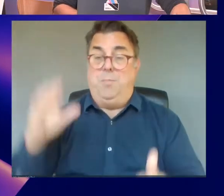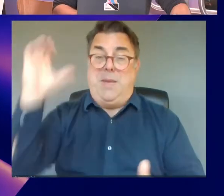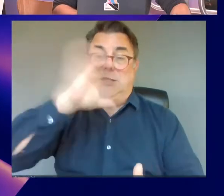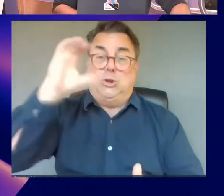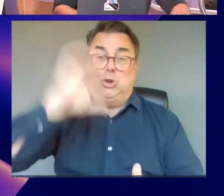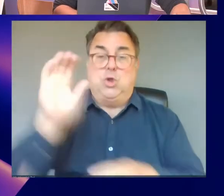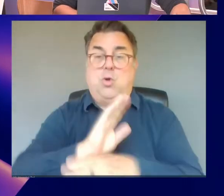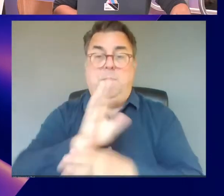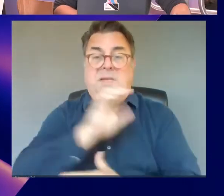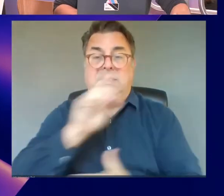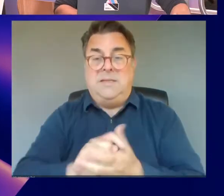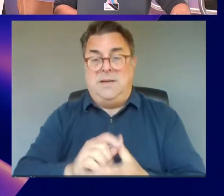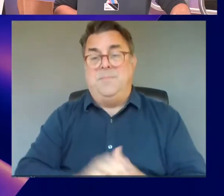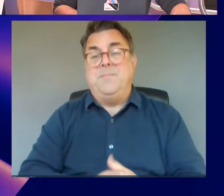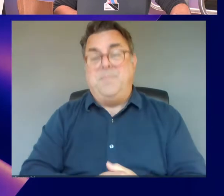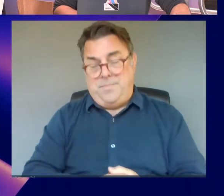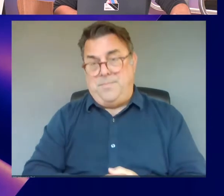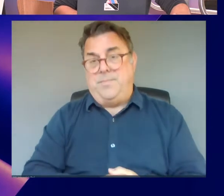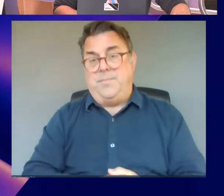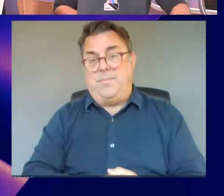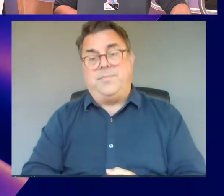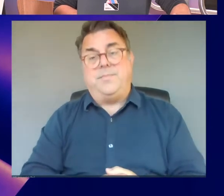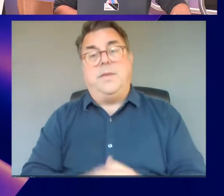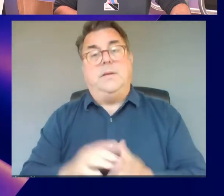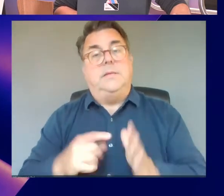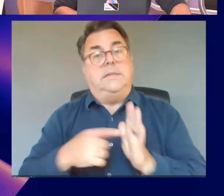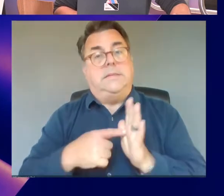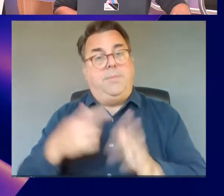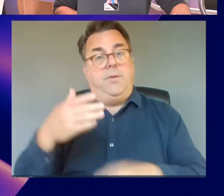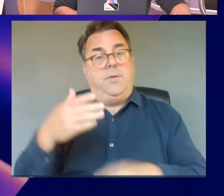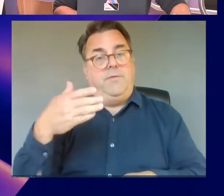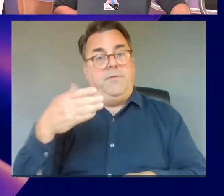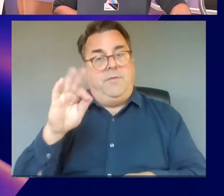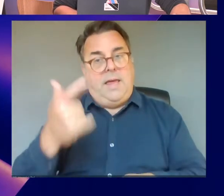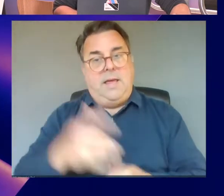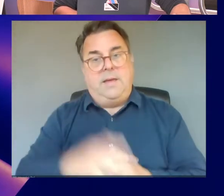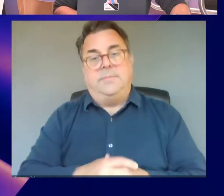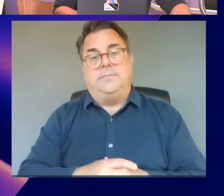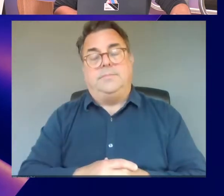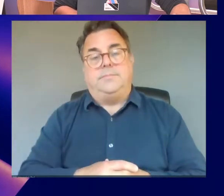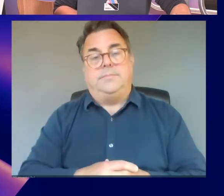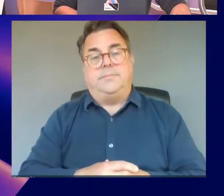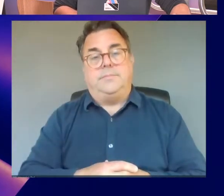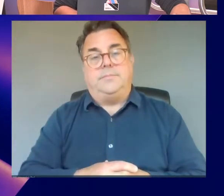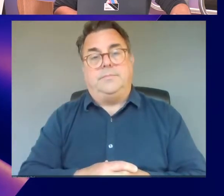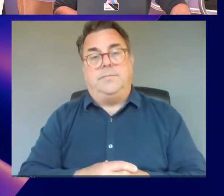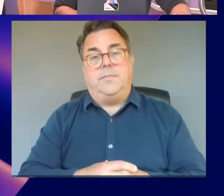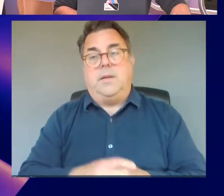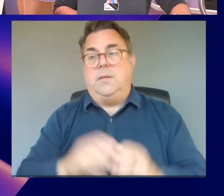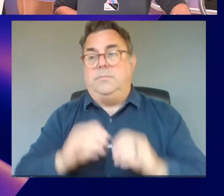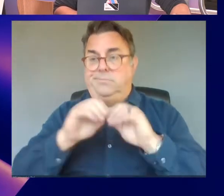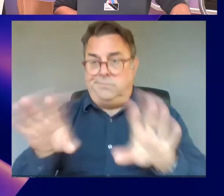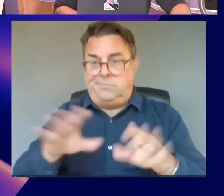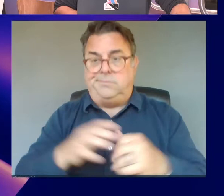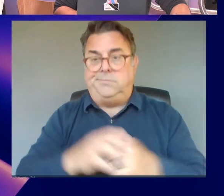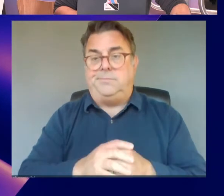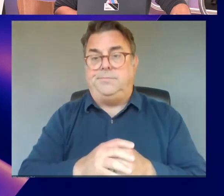Okay, so this is just a sample flag. I'm going to deploy that. So I've added two flags here,